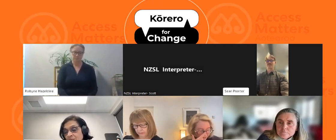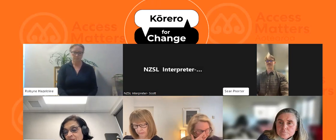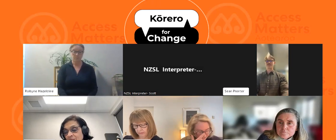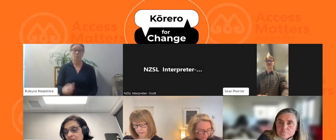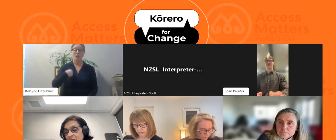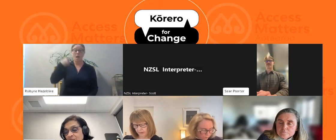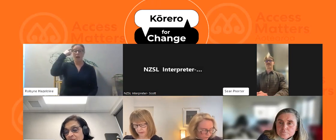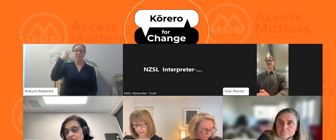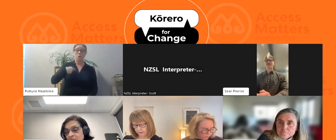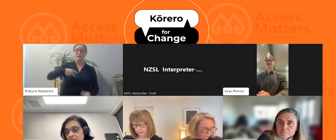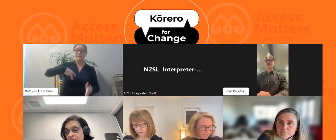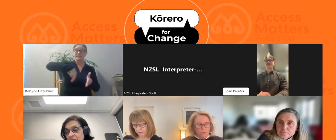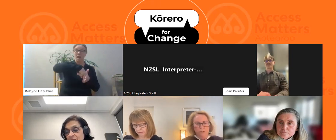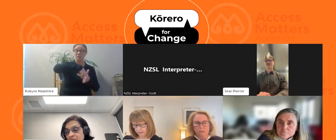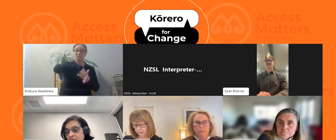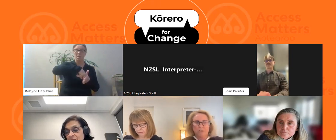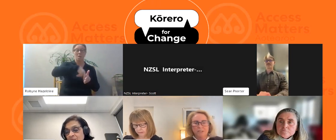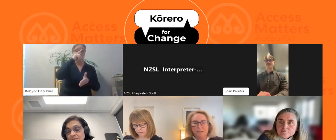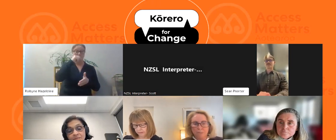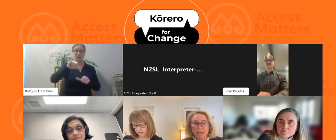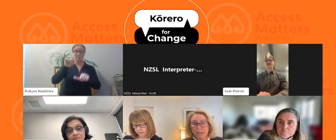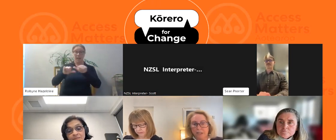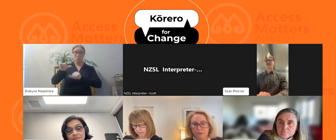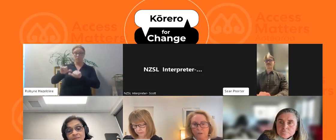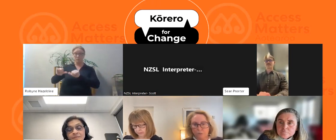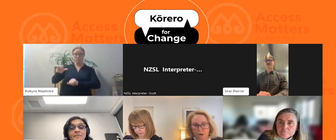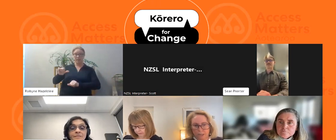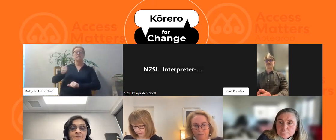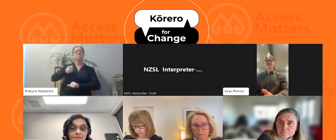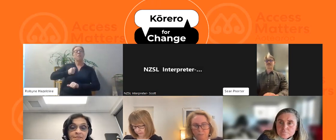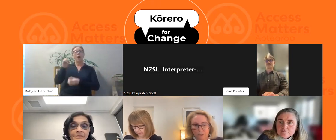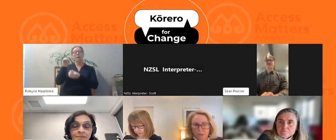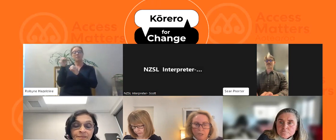I say we're possibly going backwards and this is my take on the why.